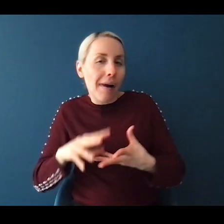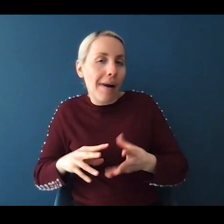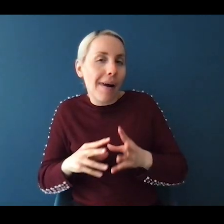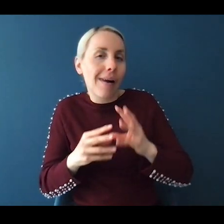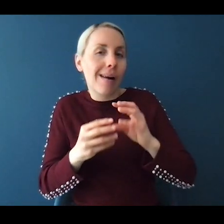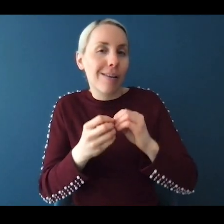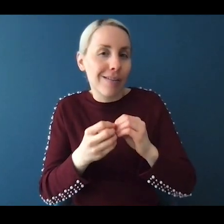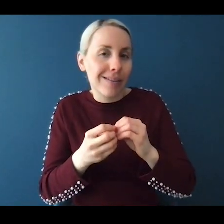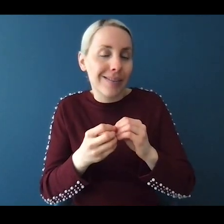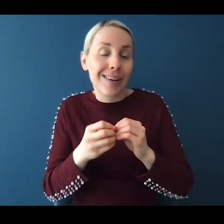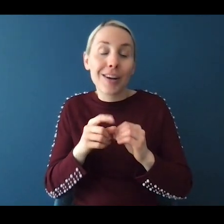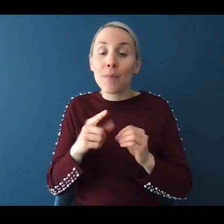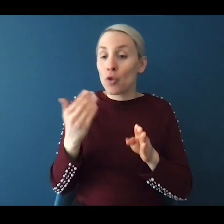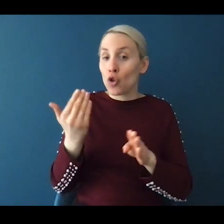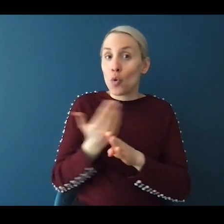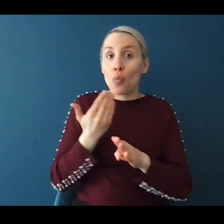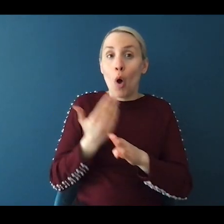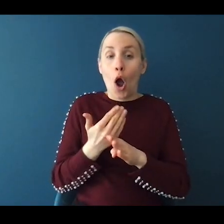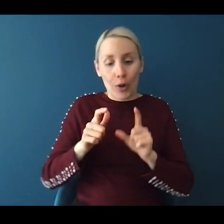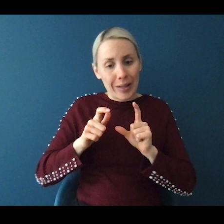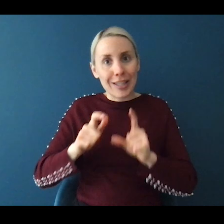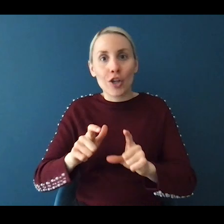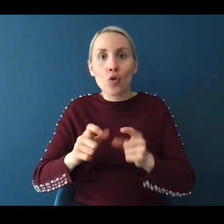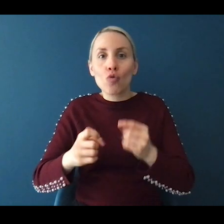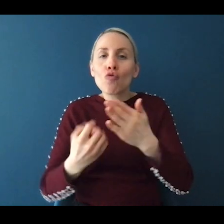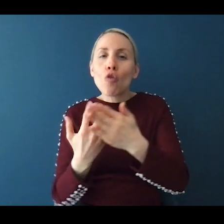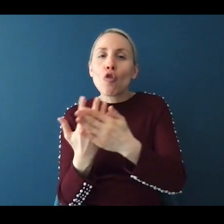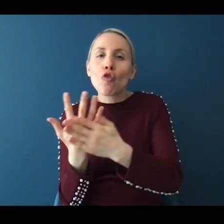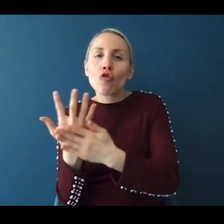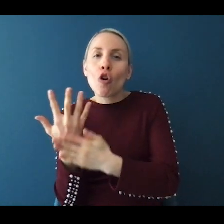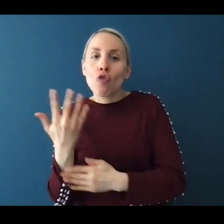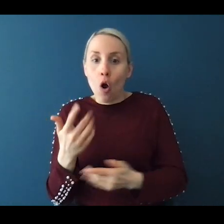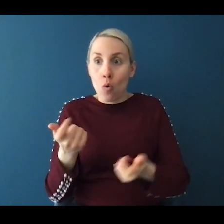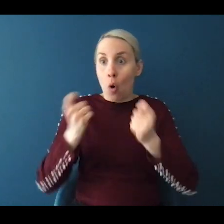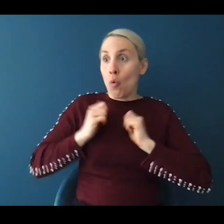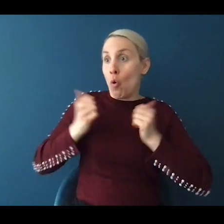is also exciting that you can continue growing with that body of work or with other bodies